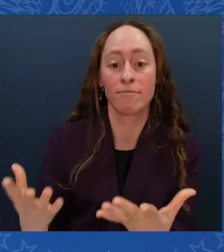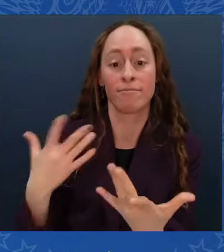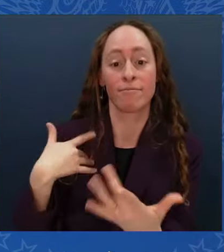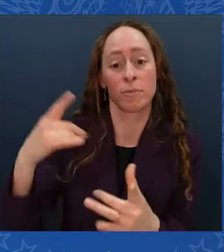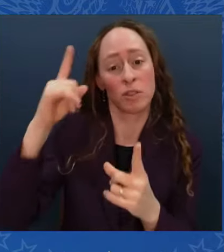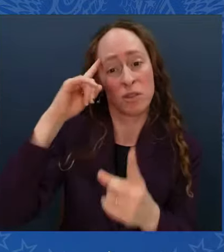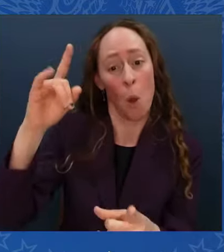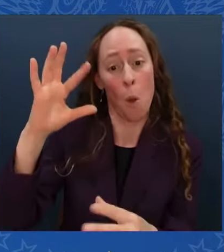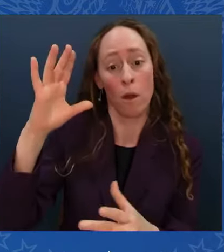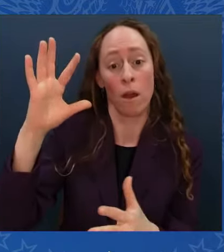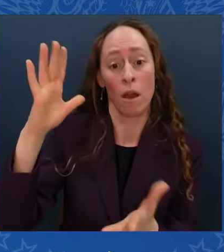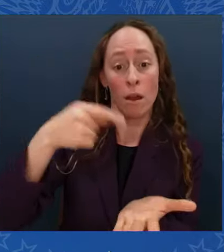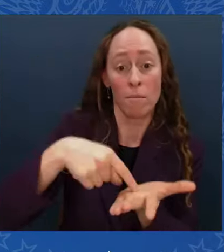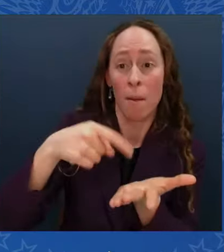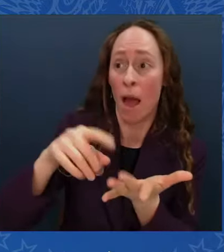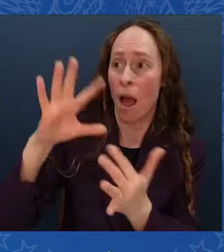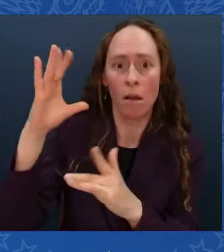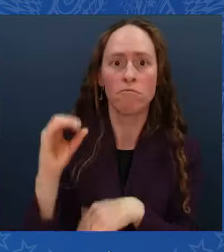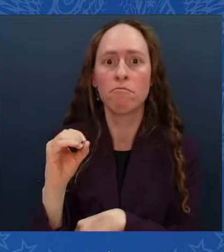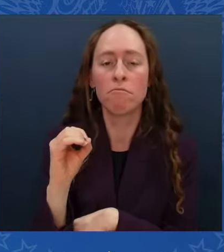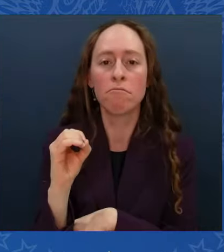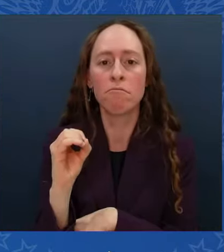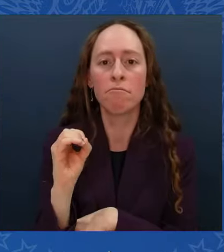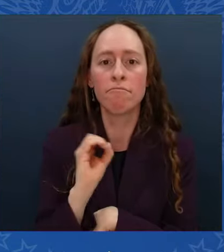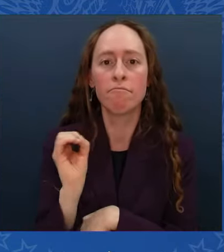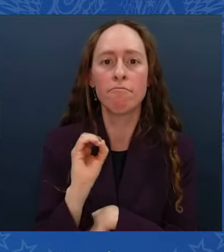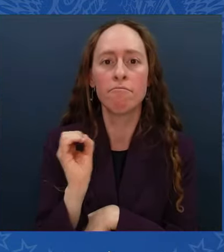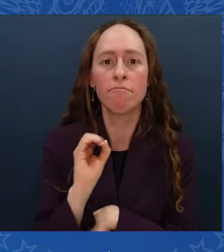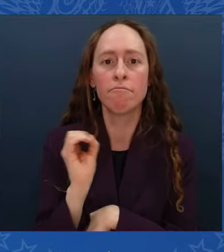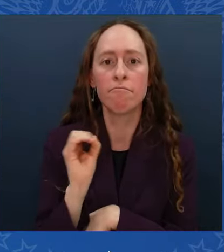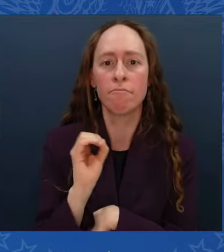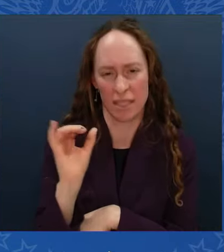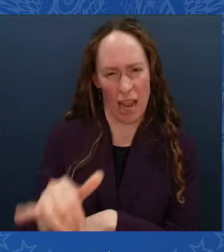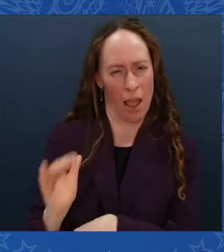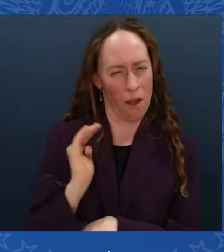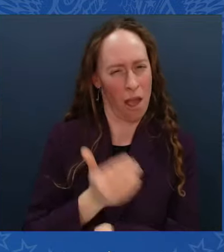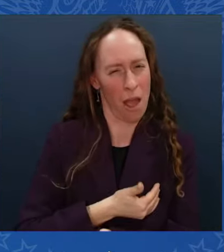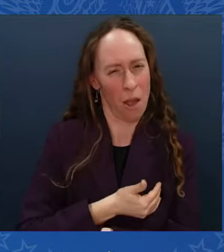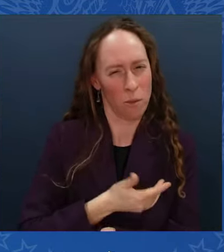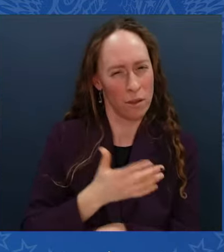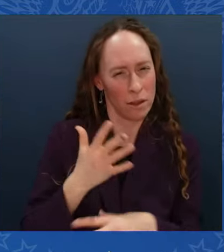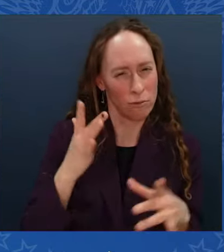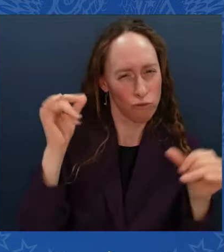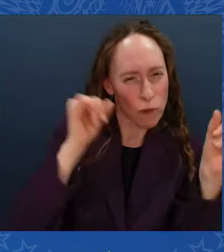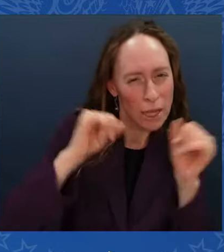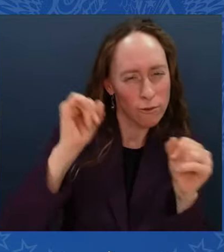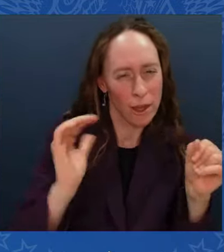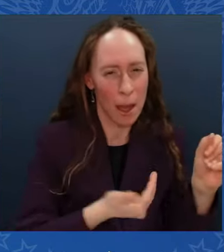This plan is the most generous repayment program ever, and today we're doing it even faster and quicker than ever before.